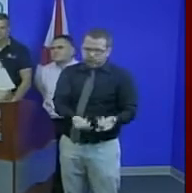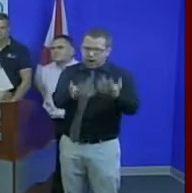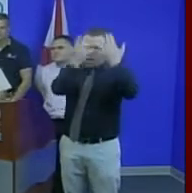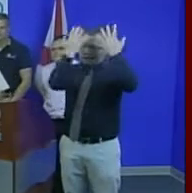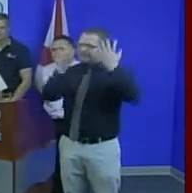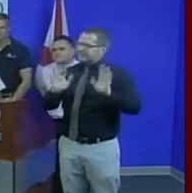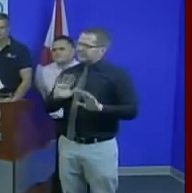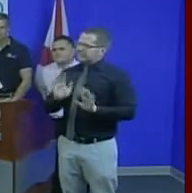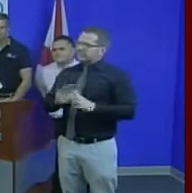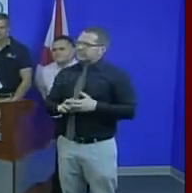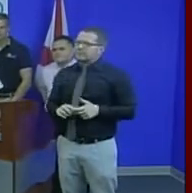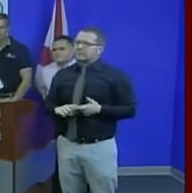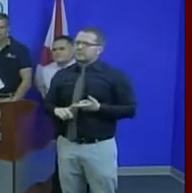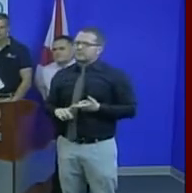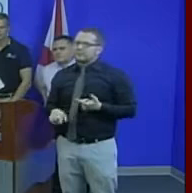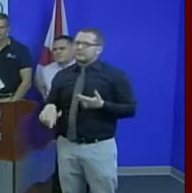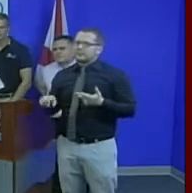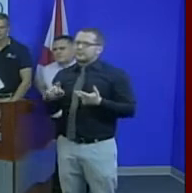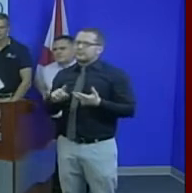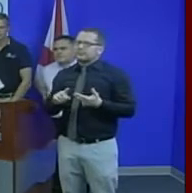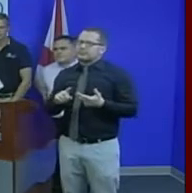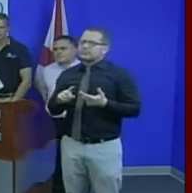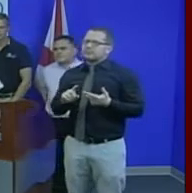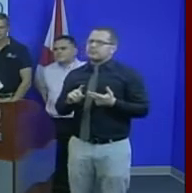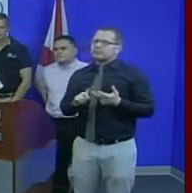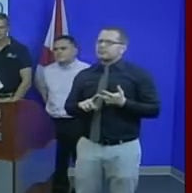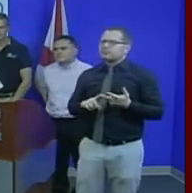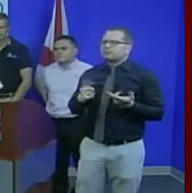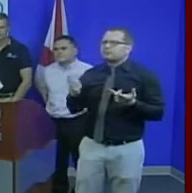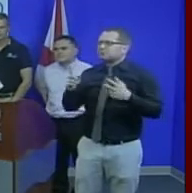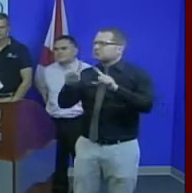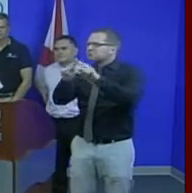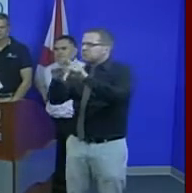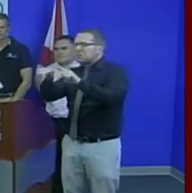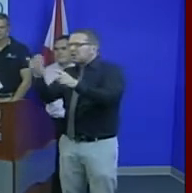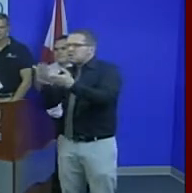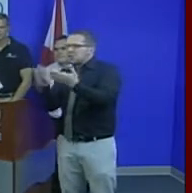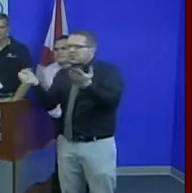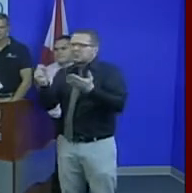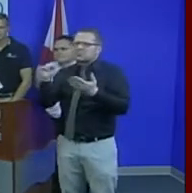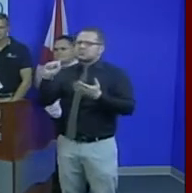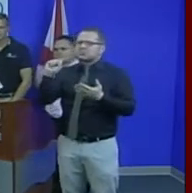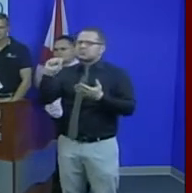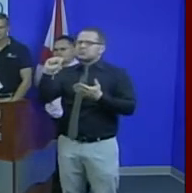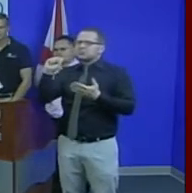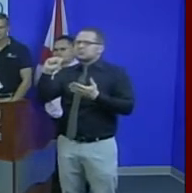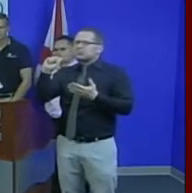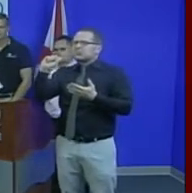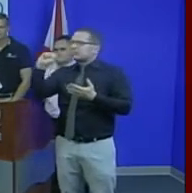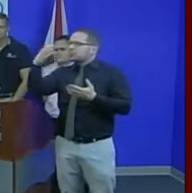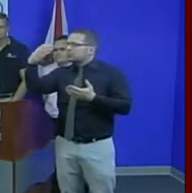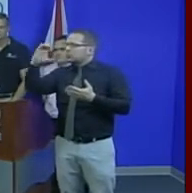FLAME AND START A FIRE. ALSO WITH THE USE OF MANY OF THE THINGS THAT WE'VE COME TO LEARN THAT ARE ALTERNATIVES DURING